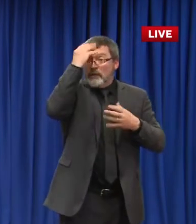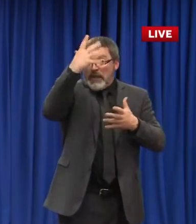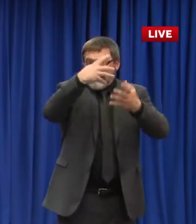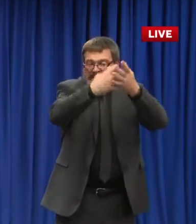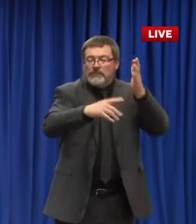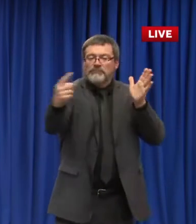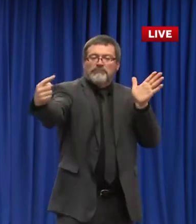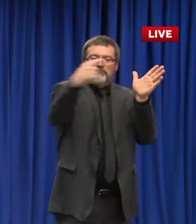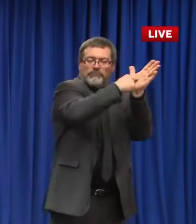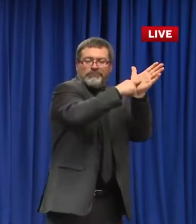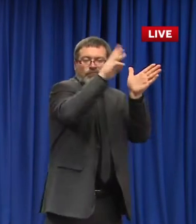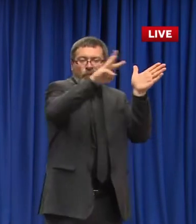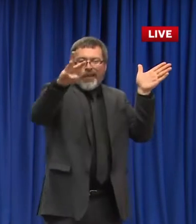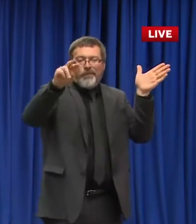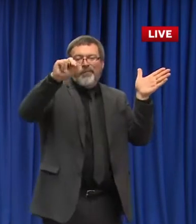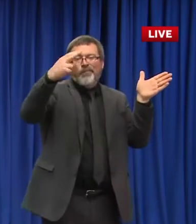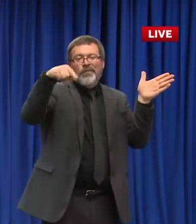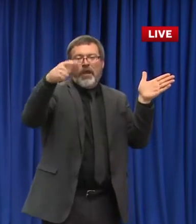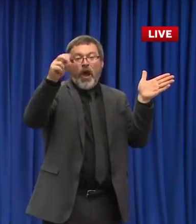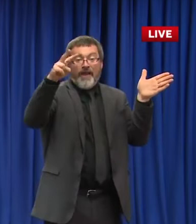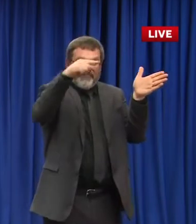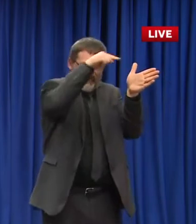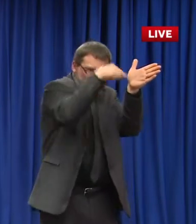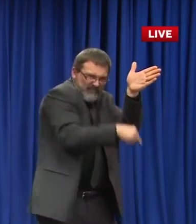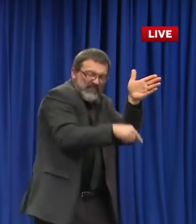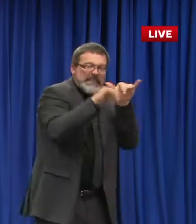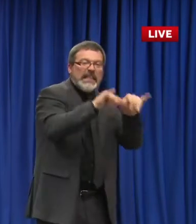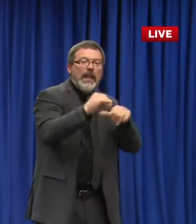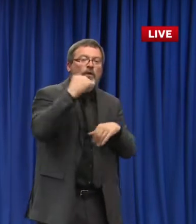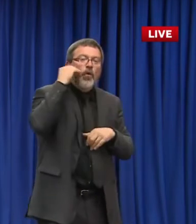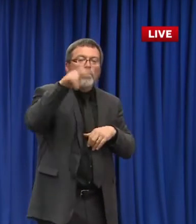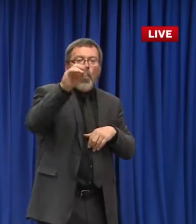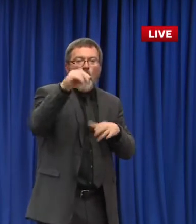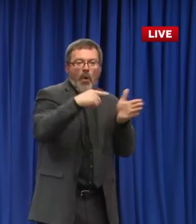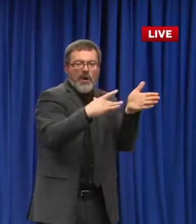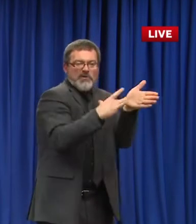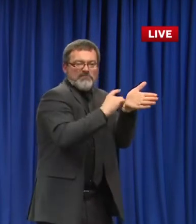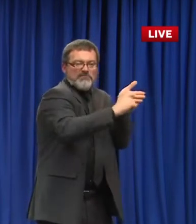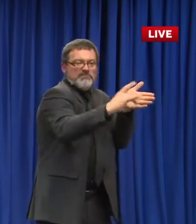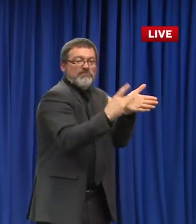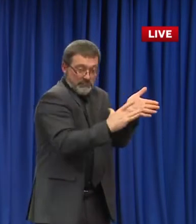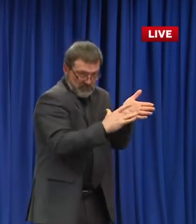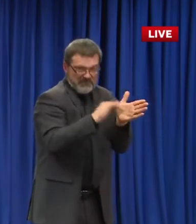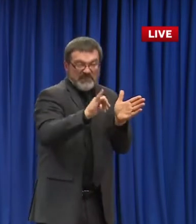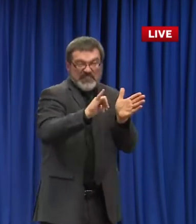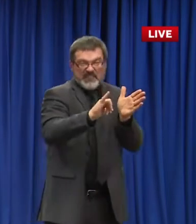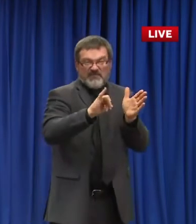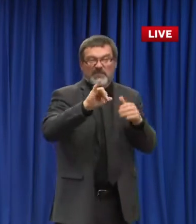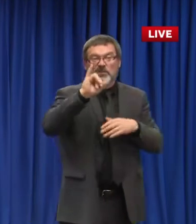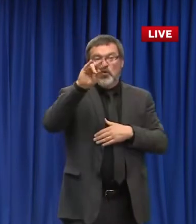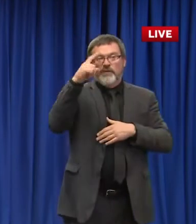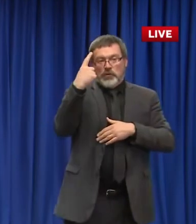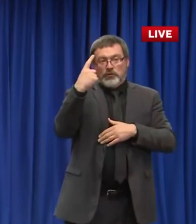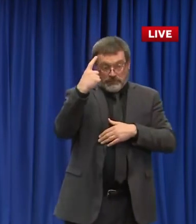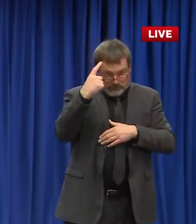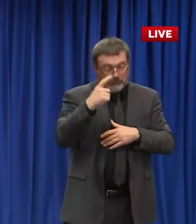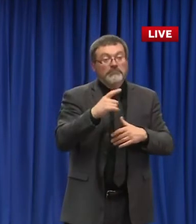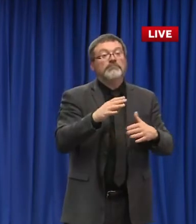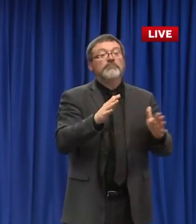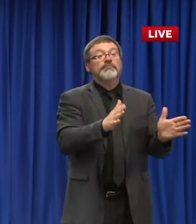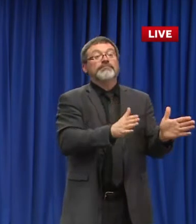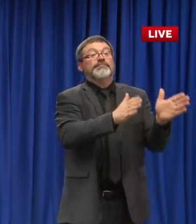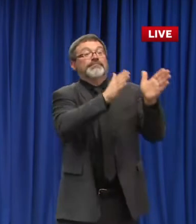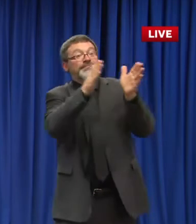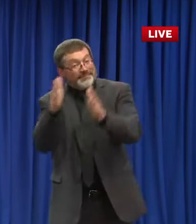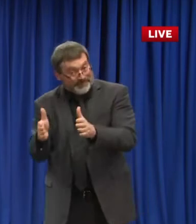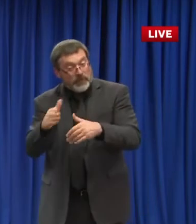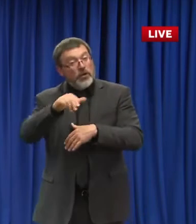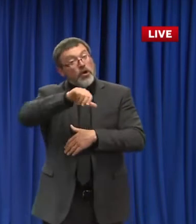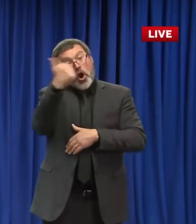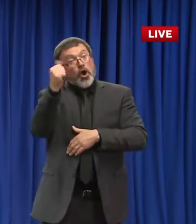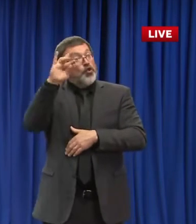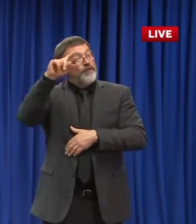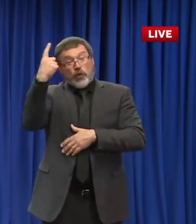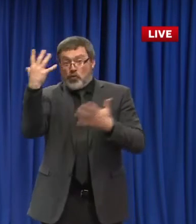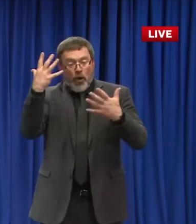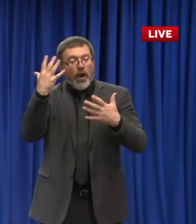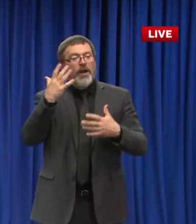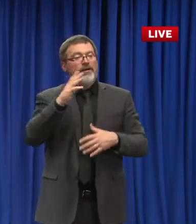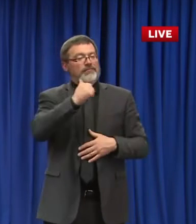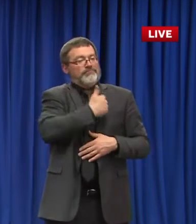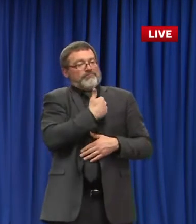AND AGAIN, THE GUIDANC IS ON THE HOMEPAGE AT NH DOT-GOV OTHER AREAS THAT WE’RE ANNOUNCING TODAY THAT WE CAN OPEN ON AGAIN ON JUNE 1ST, 2020 OUR BUSINESSES THAT WERE KIND OF CLASSIFYING